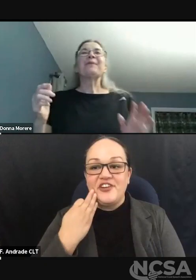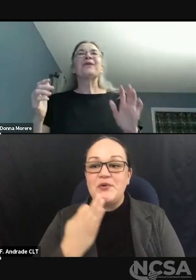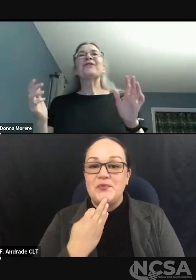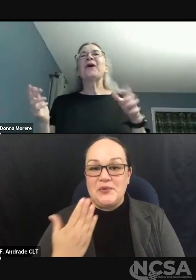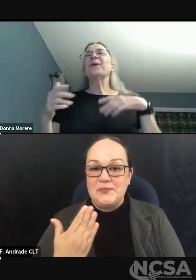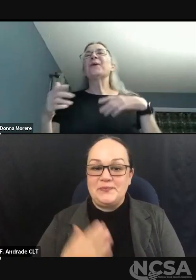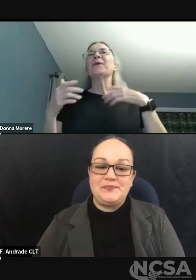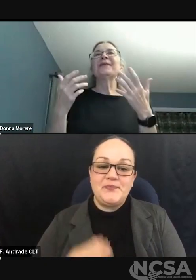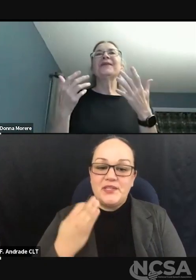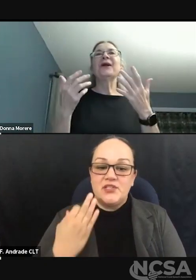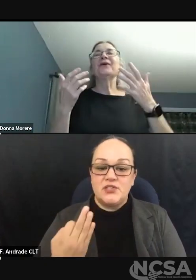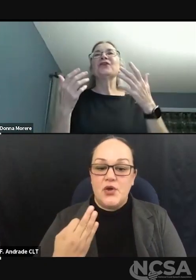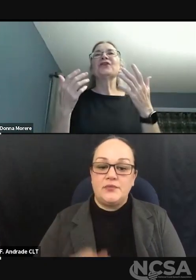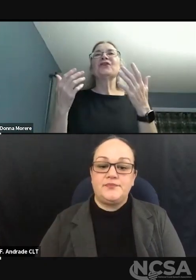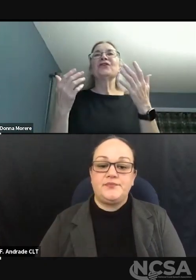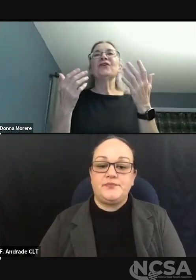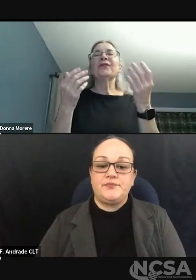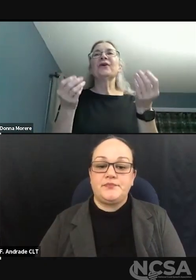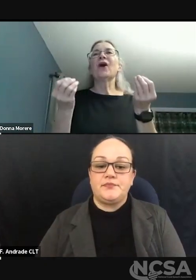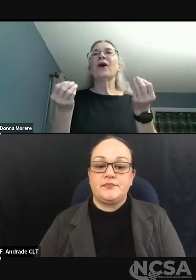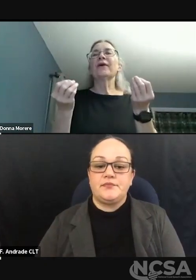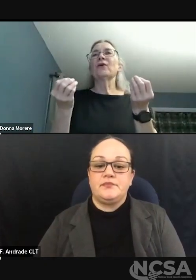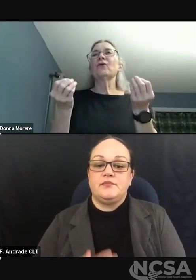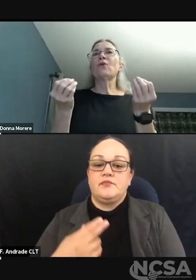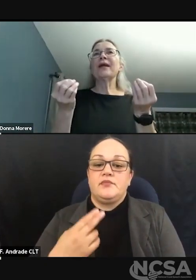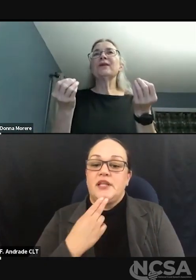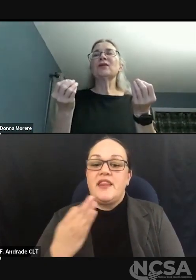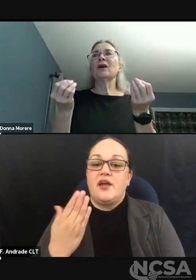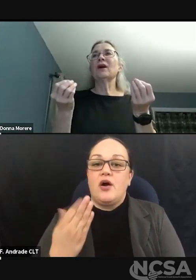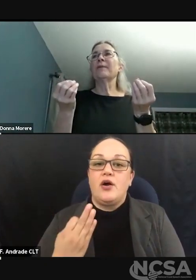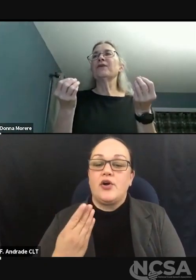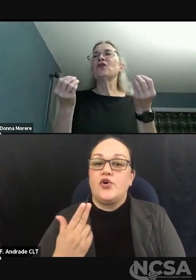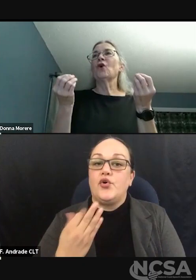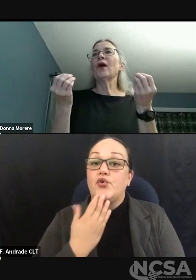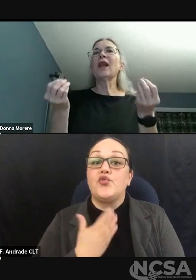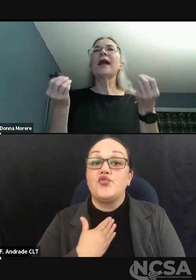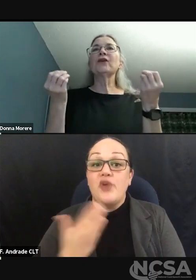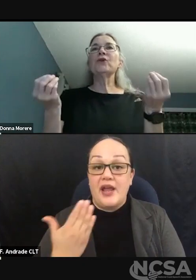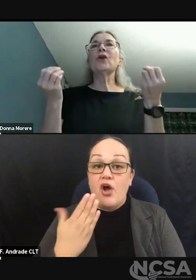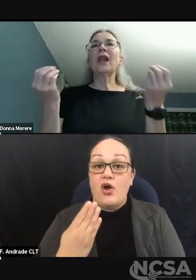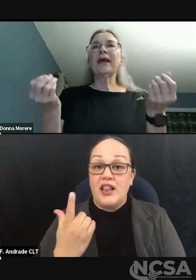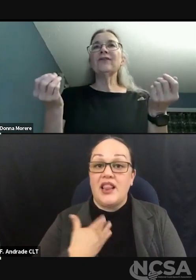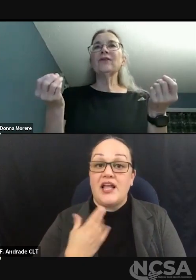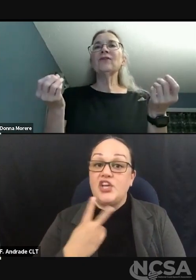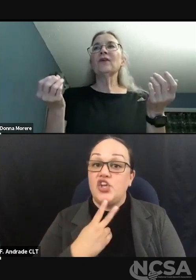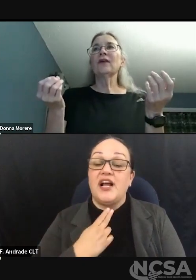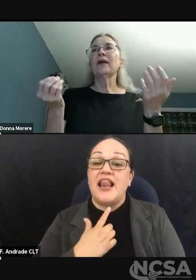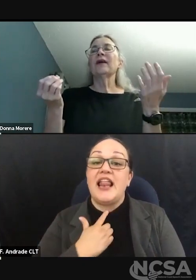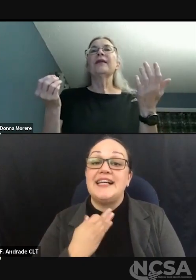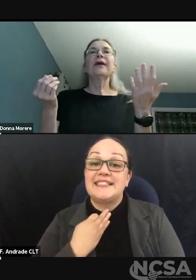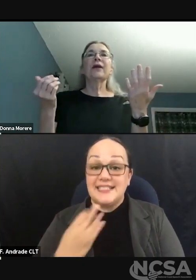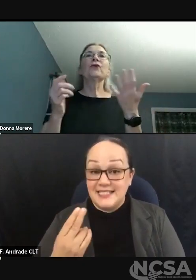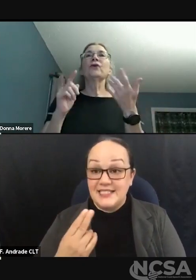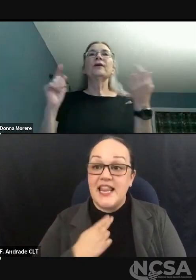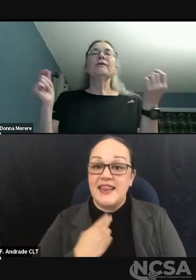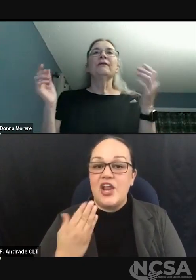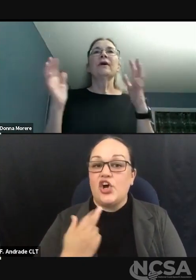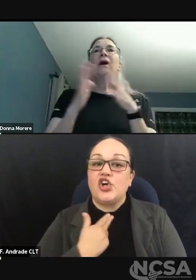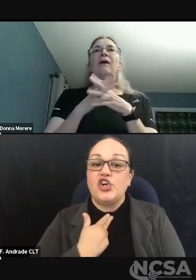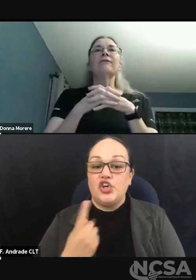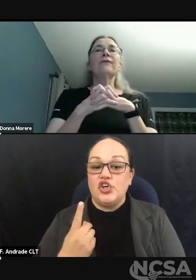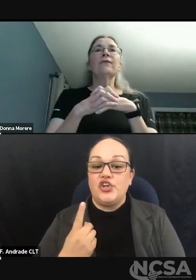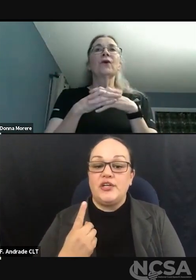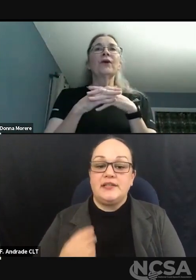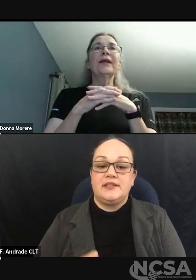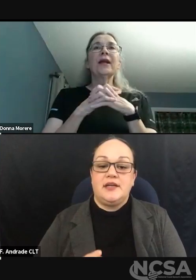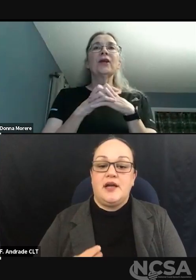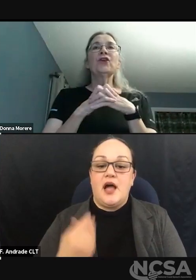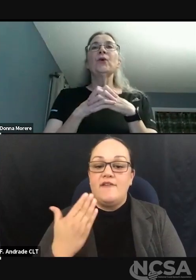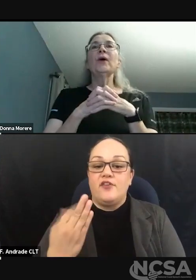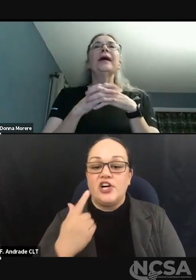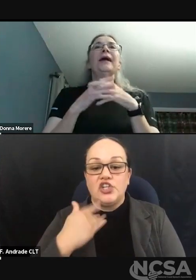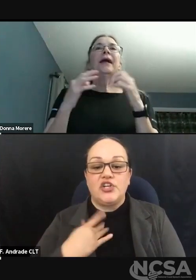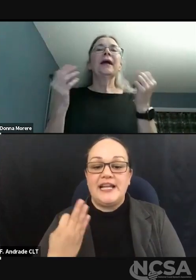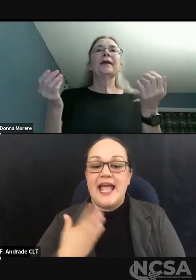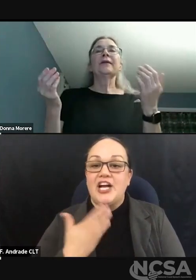So you know, there are great online cue classes that are good for learning how to cue, and